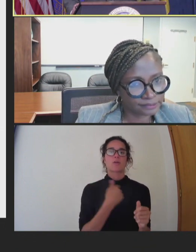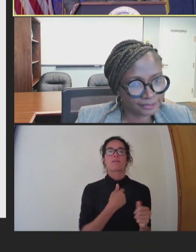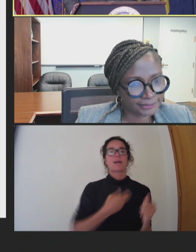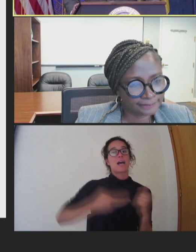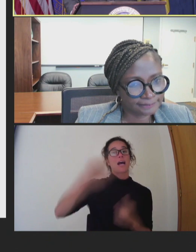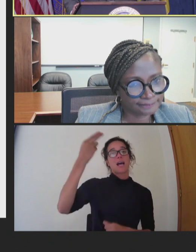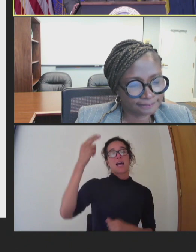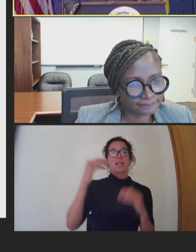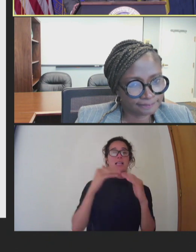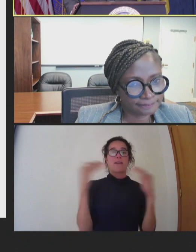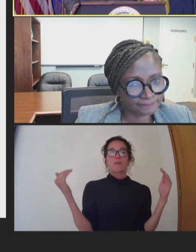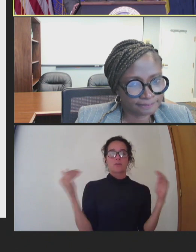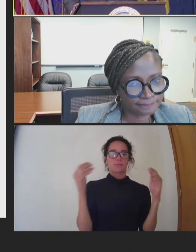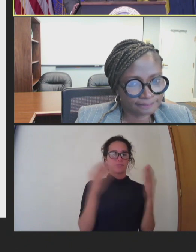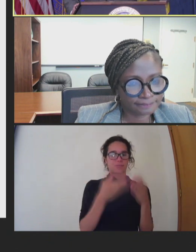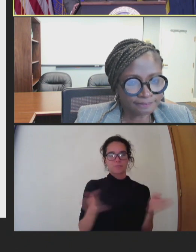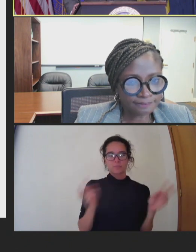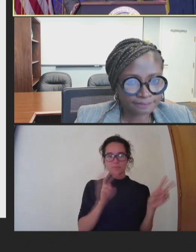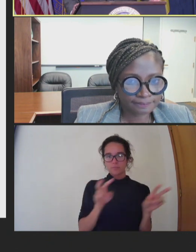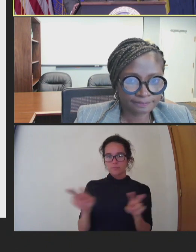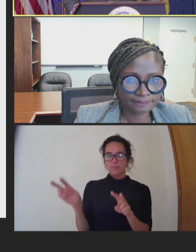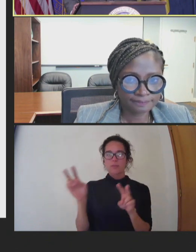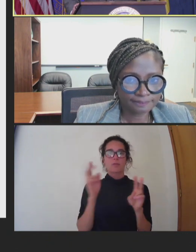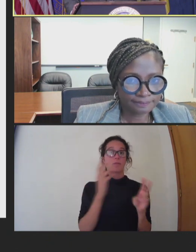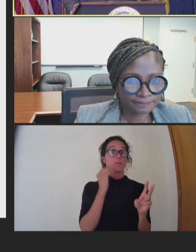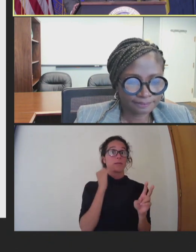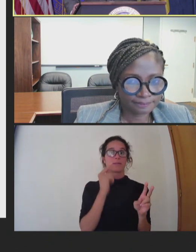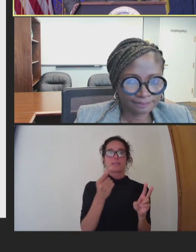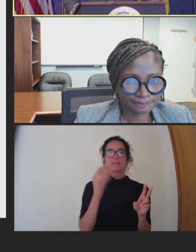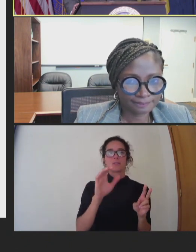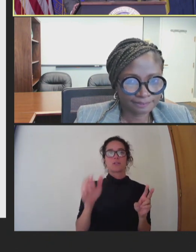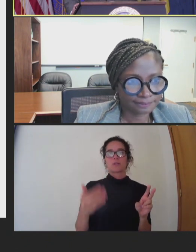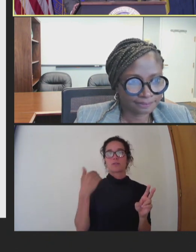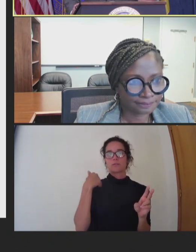in Chicago this spring. We're going to talk to you about one particular case of exposure